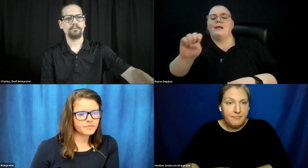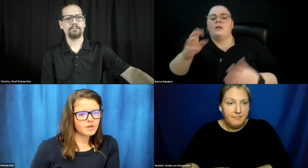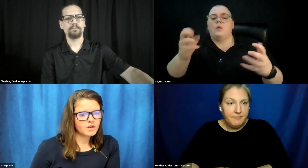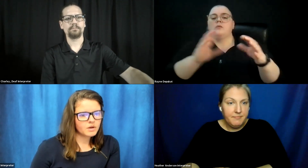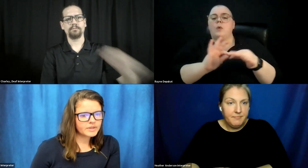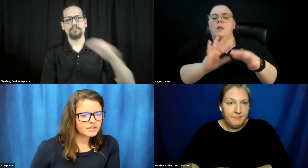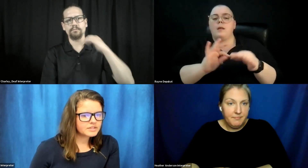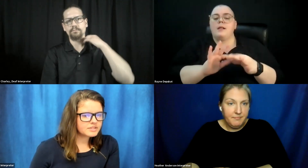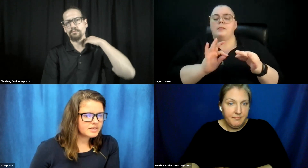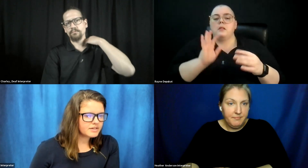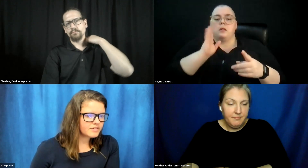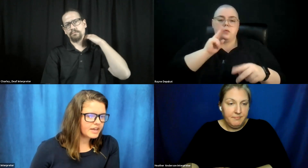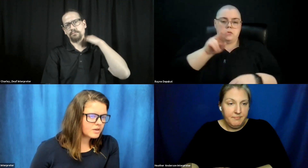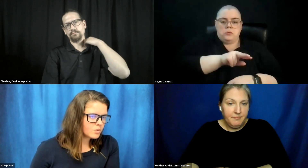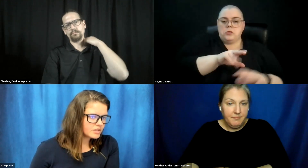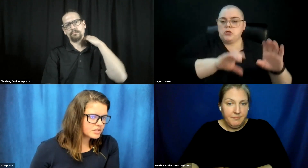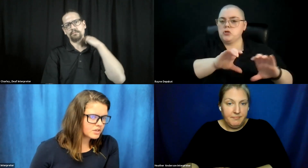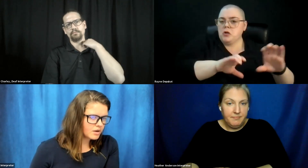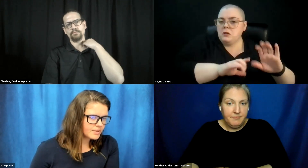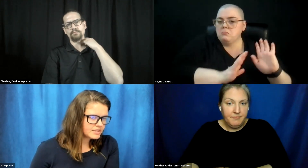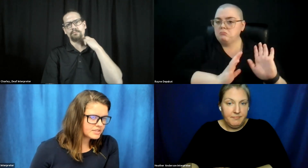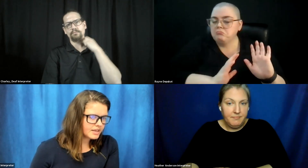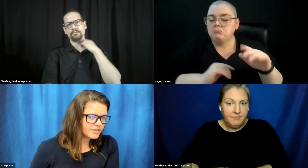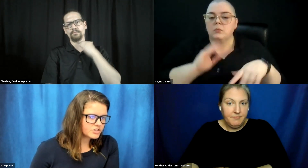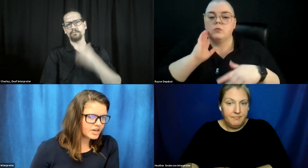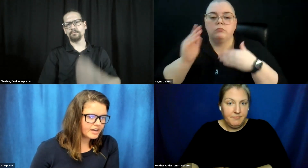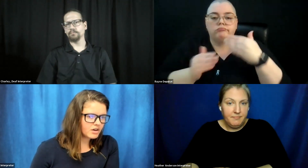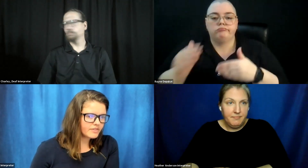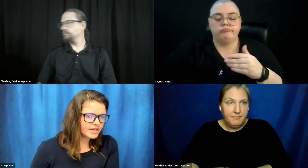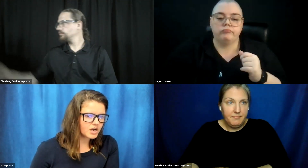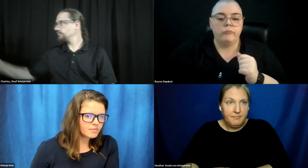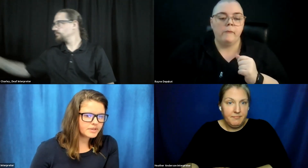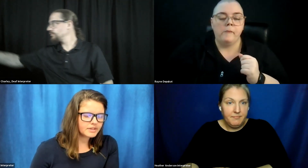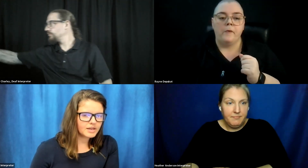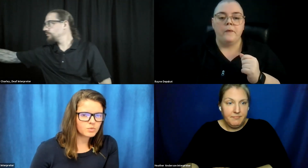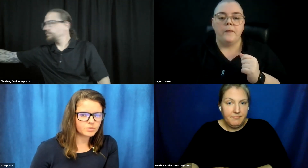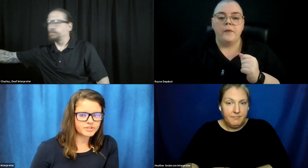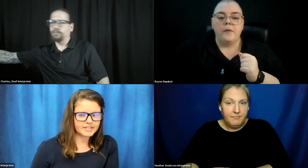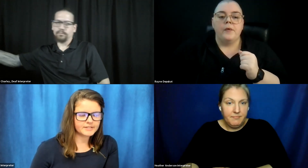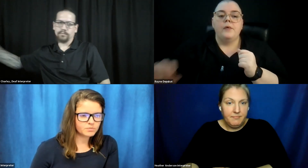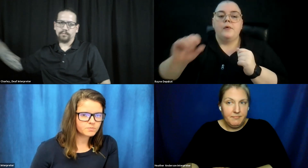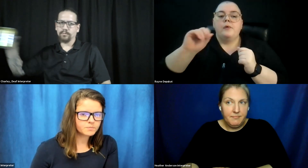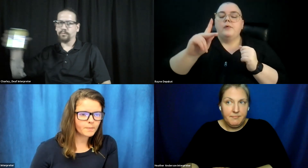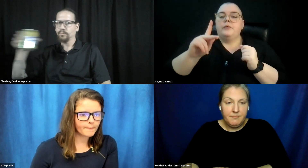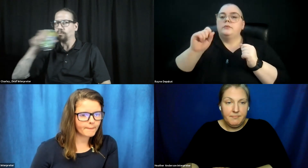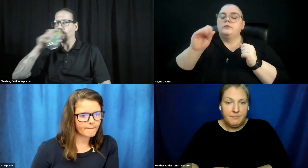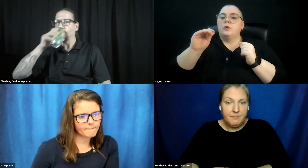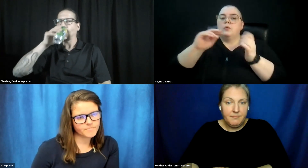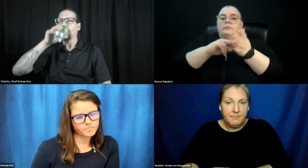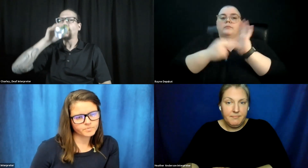Okay, we can see if and wants to comment in the chat on that topic and we'll proceed.